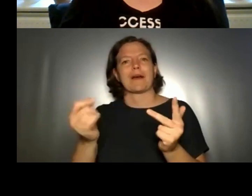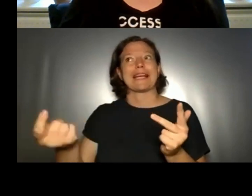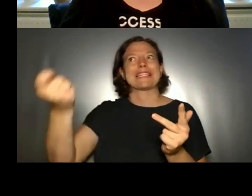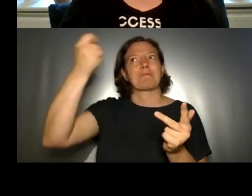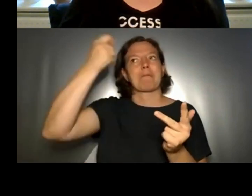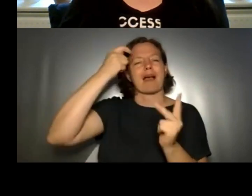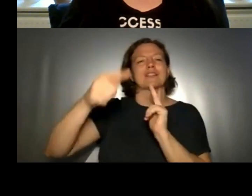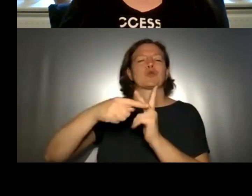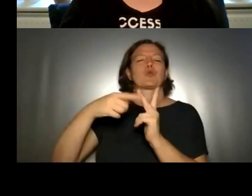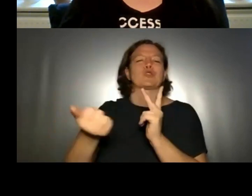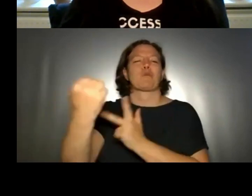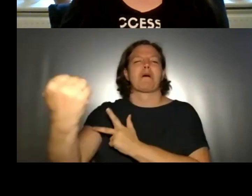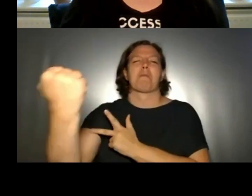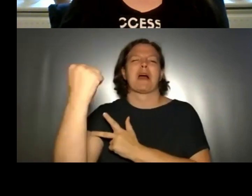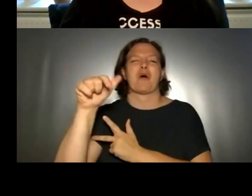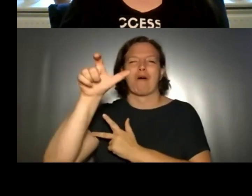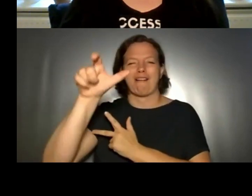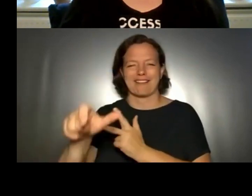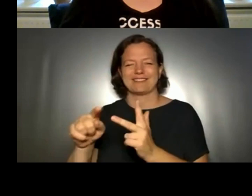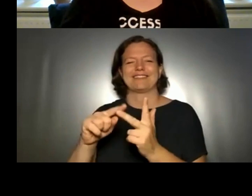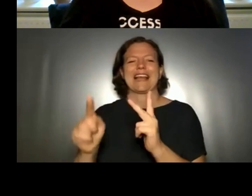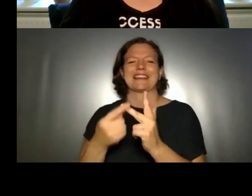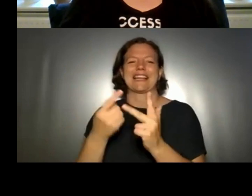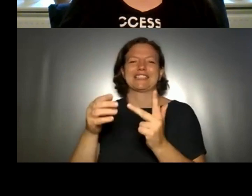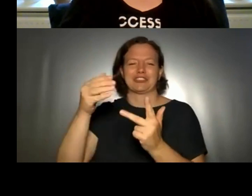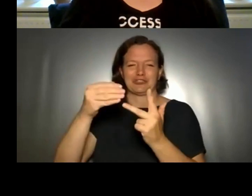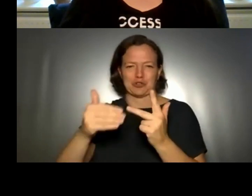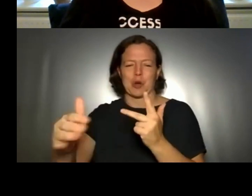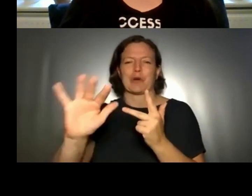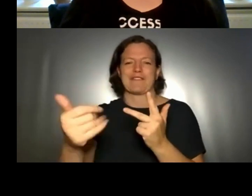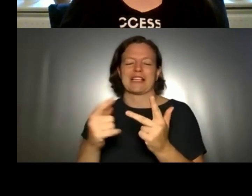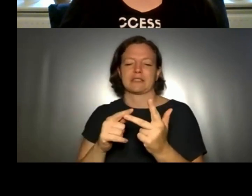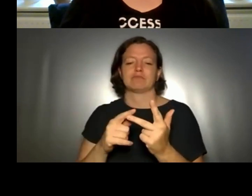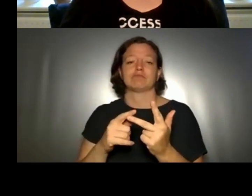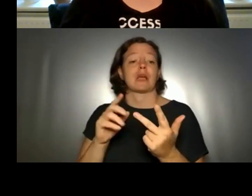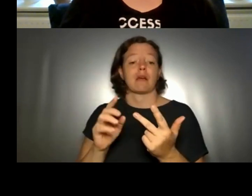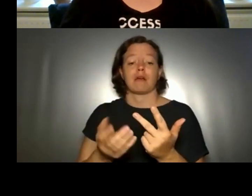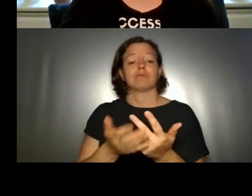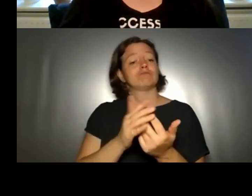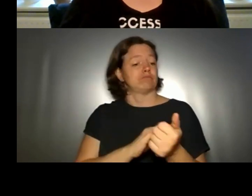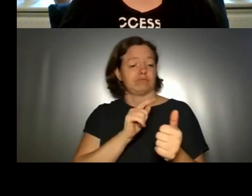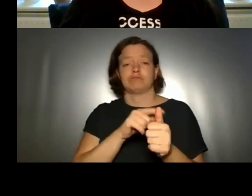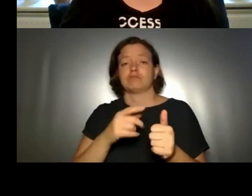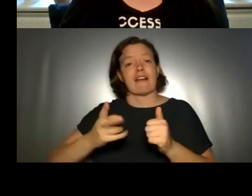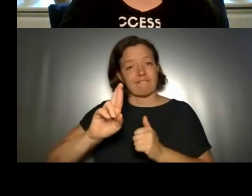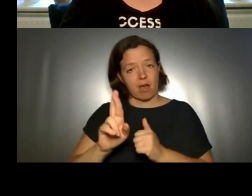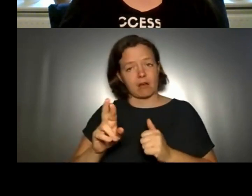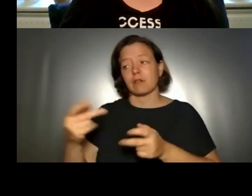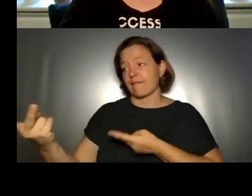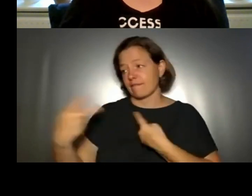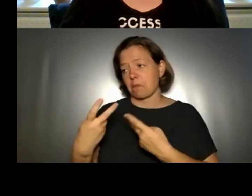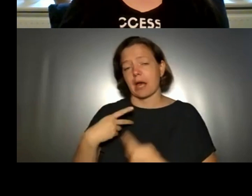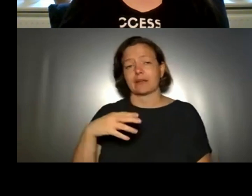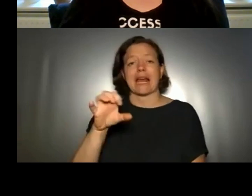So, with each one of those shows, Edwin and I create a frame or several scenes that we perform and come up with.